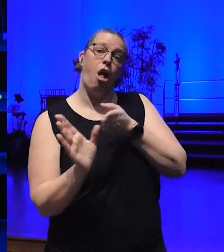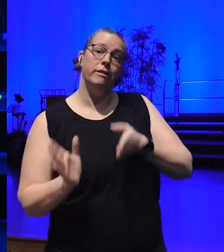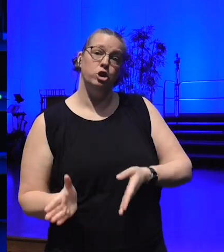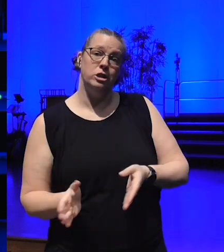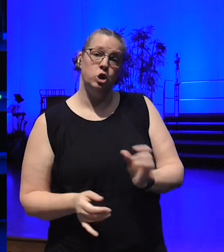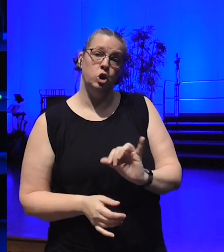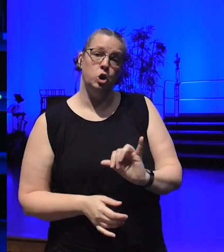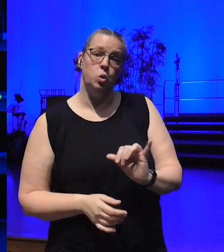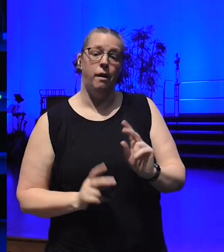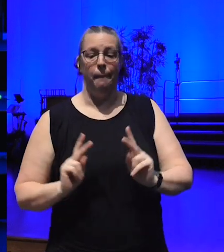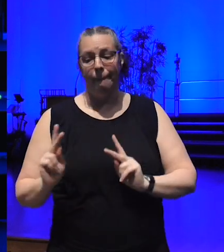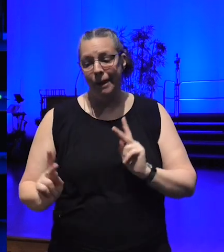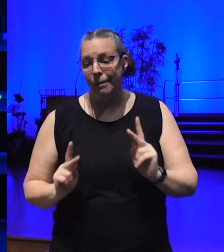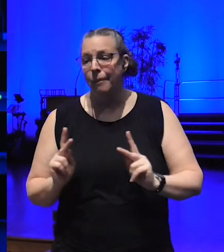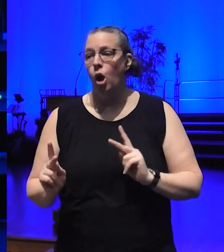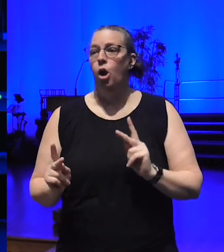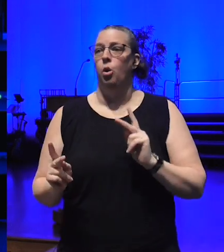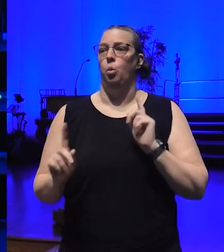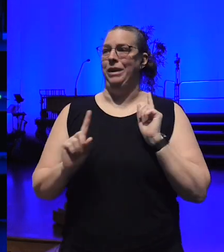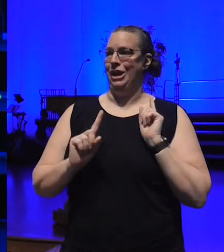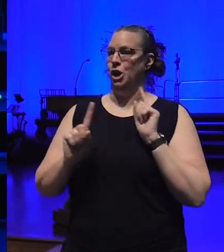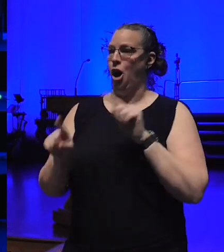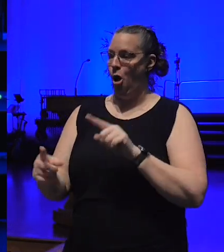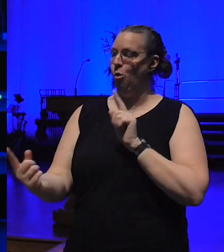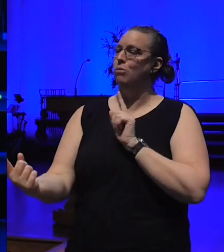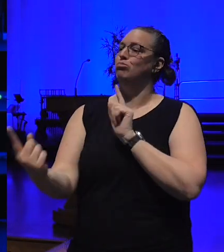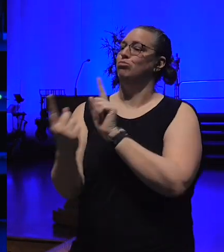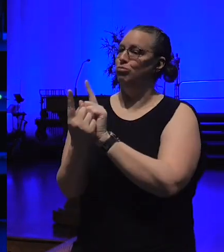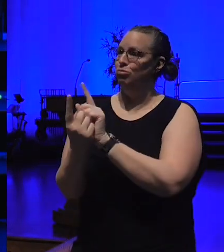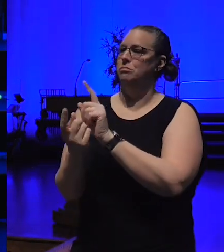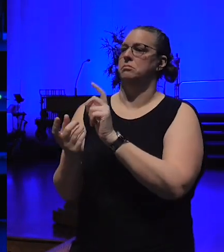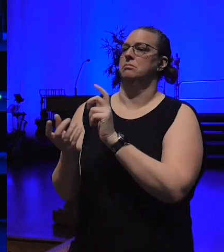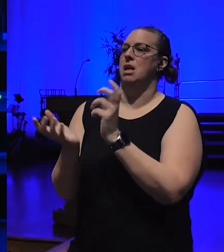people we read or go to see to help us find and discover the meaning of our